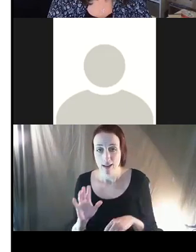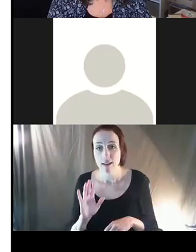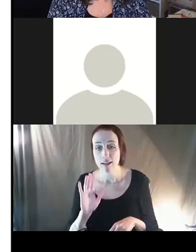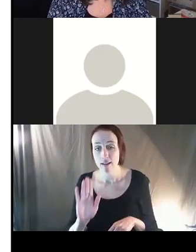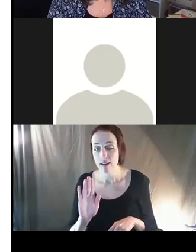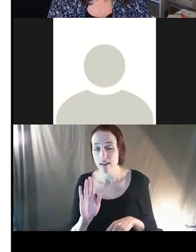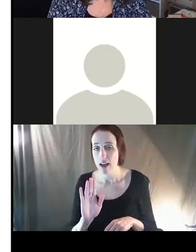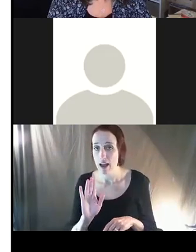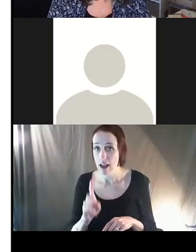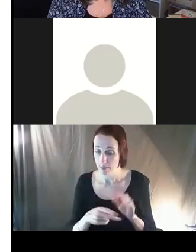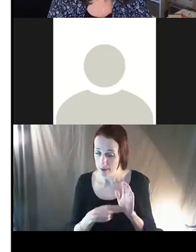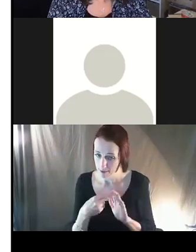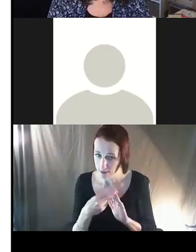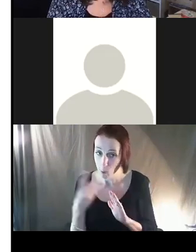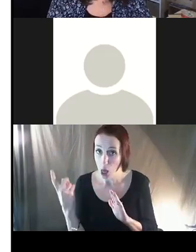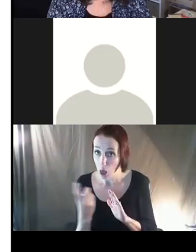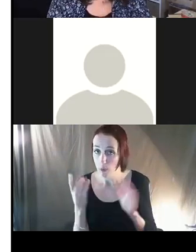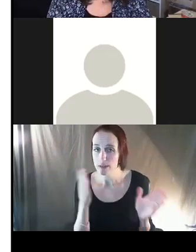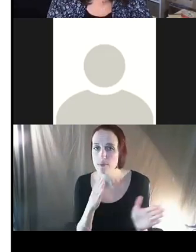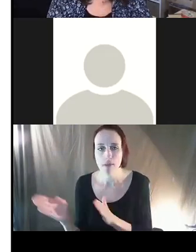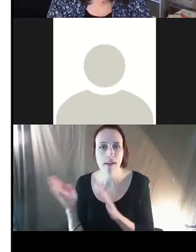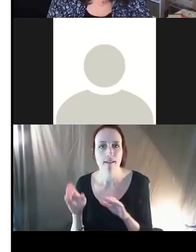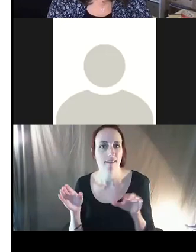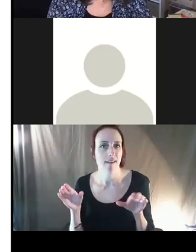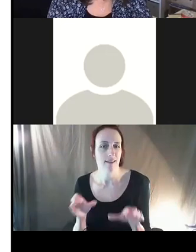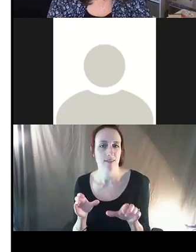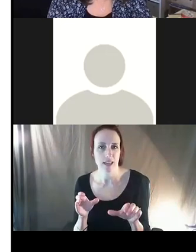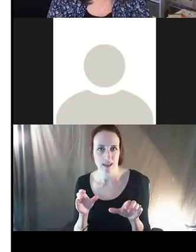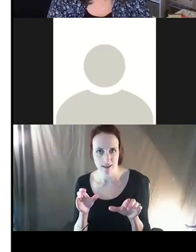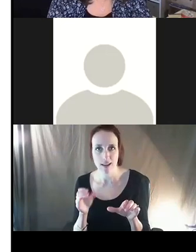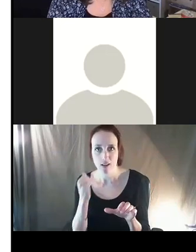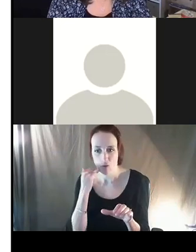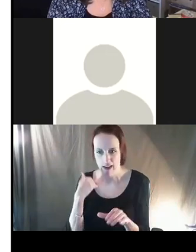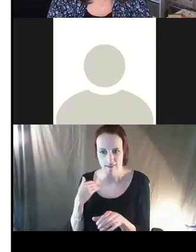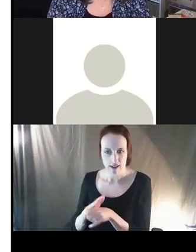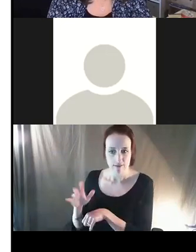when we have this much time, but we don't know if we are going to be able to do it today.